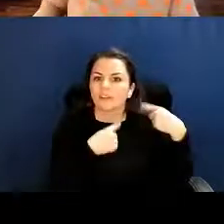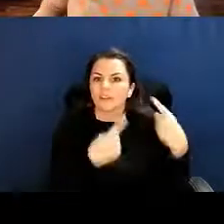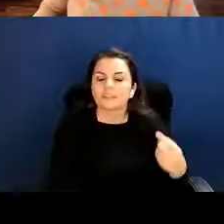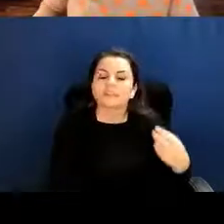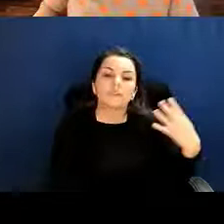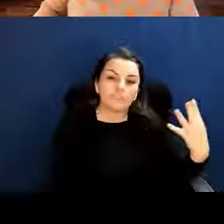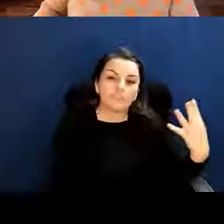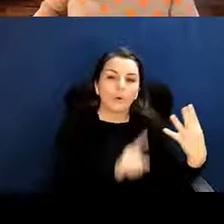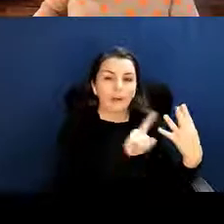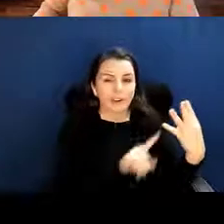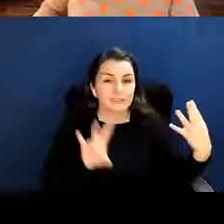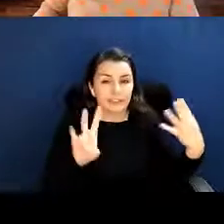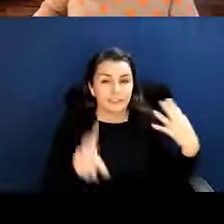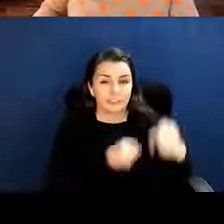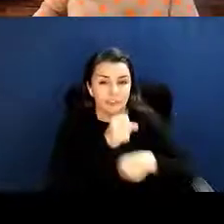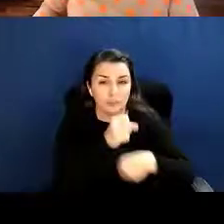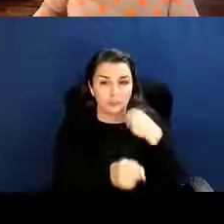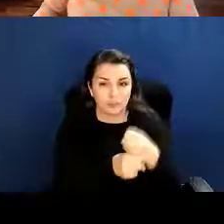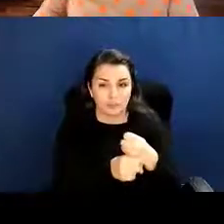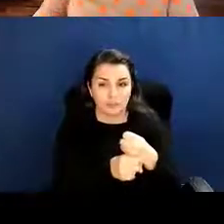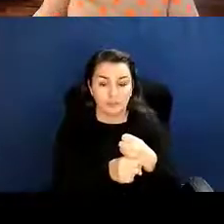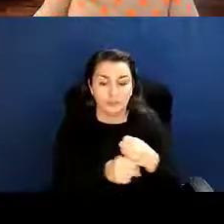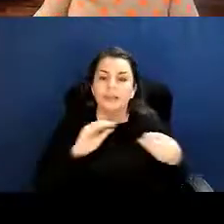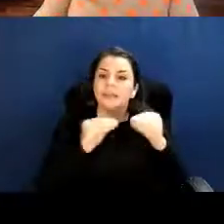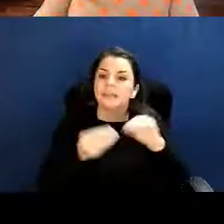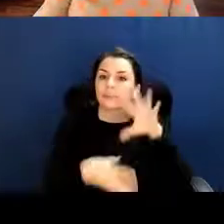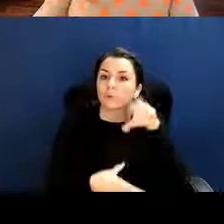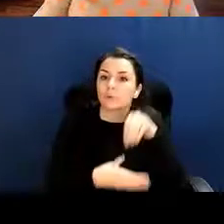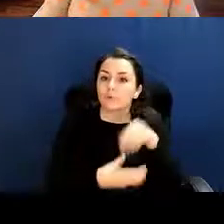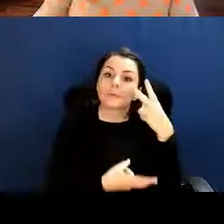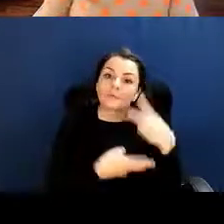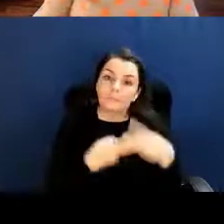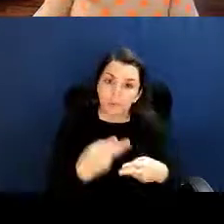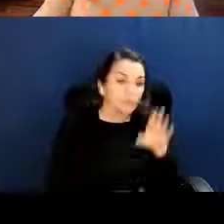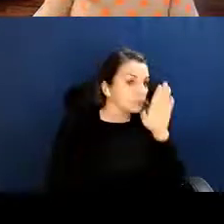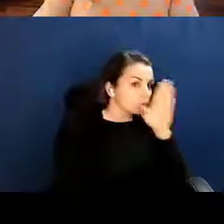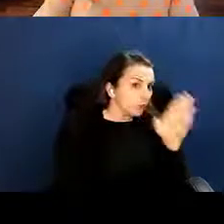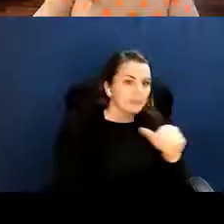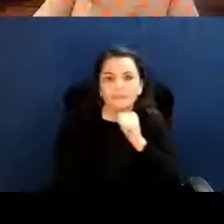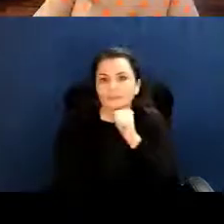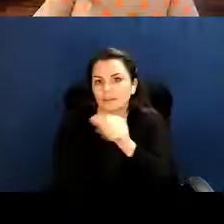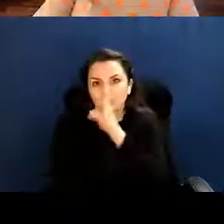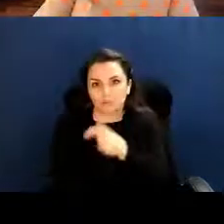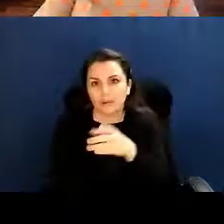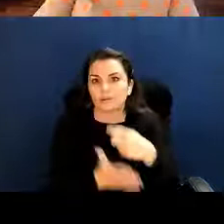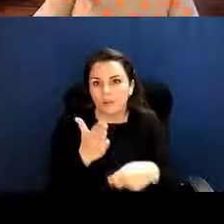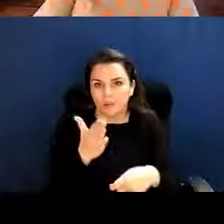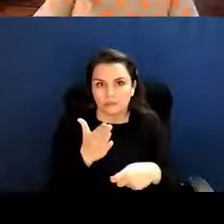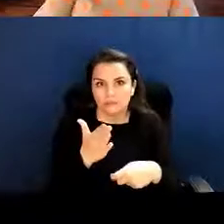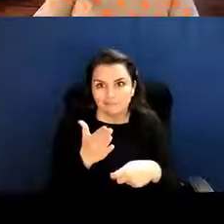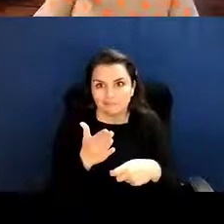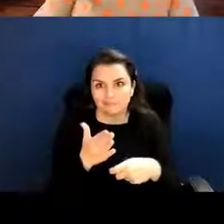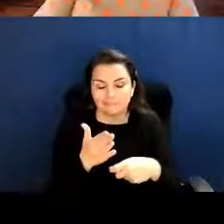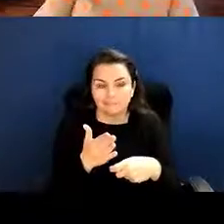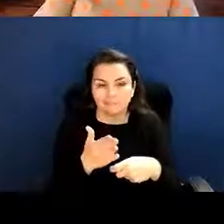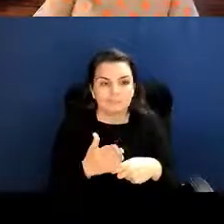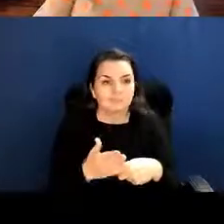That number includes both the direct and indirect costs. Now, things are a little bit more complicated